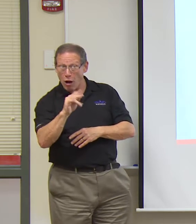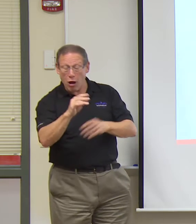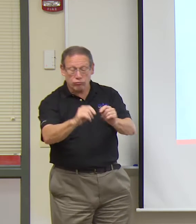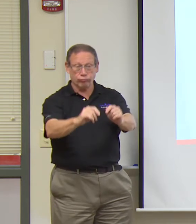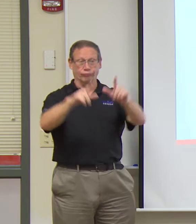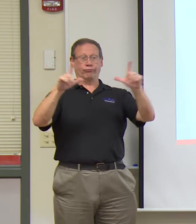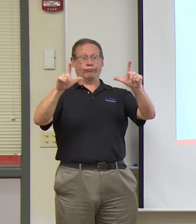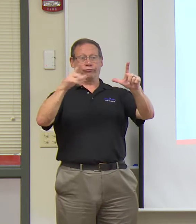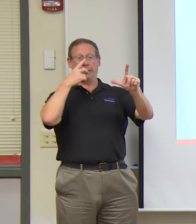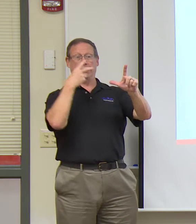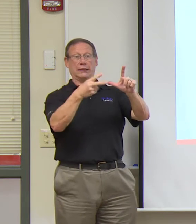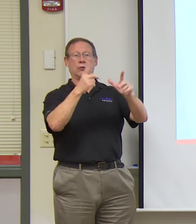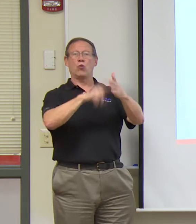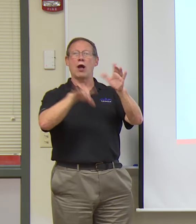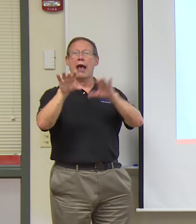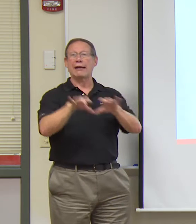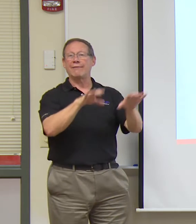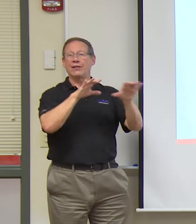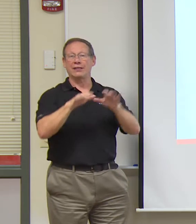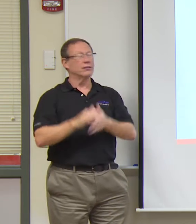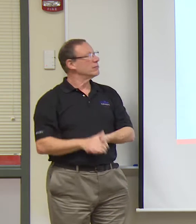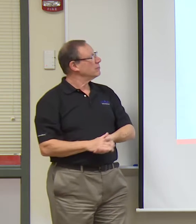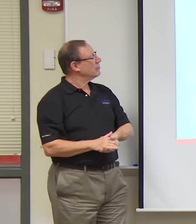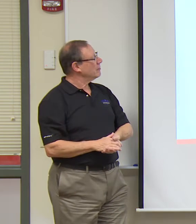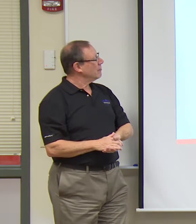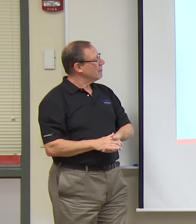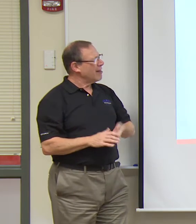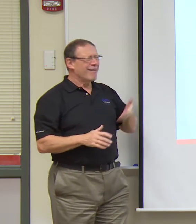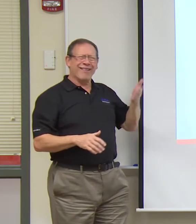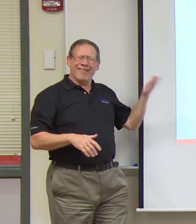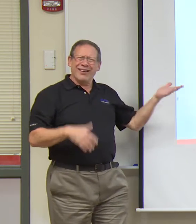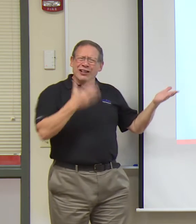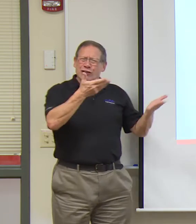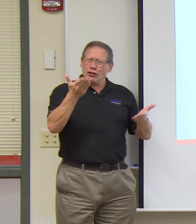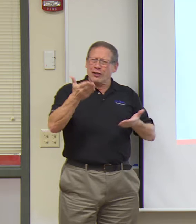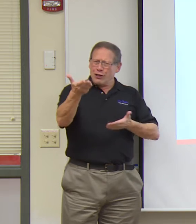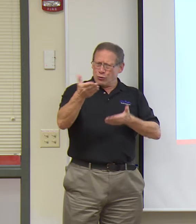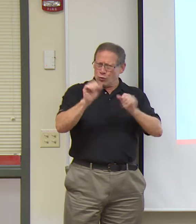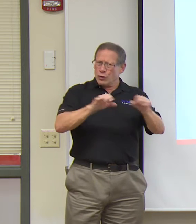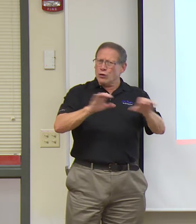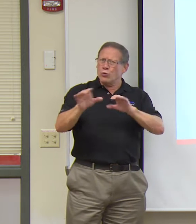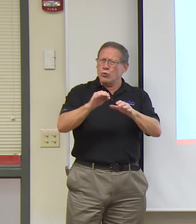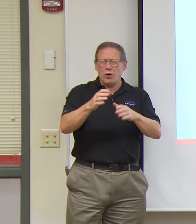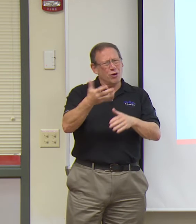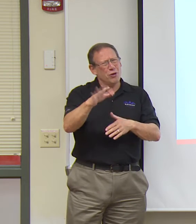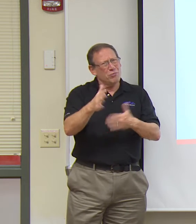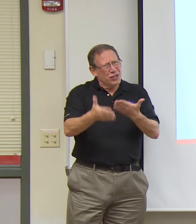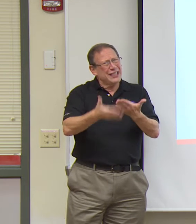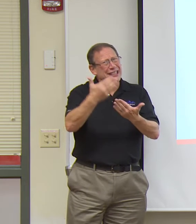So, these are all things that you could do. They're pretty easy and if you want to contact